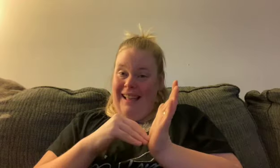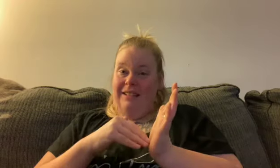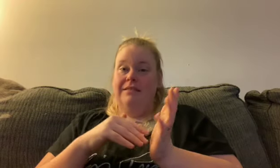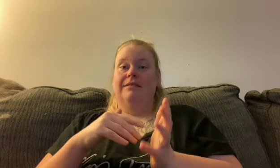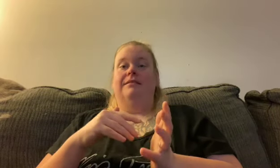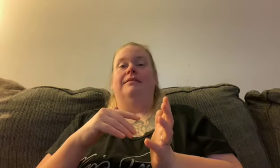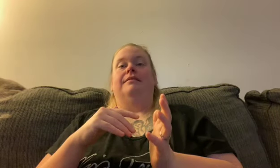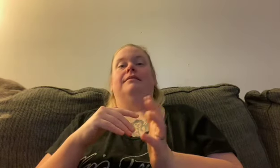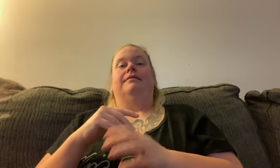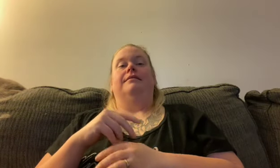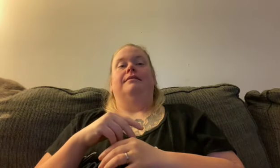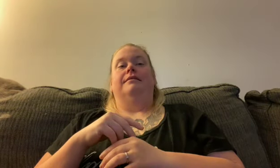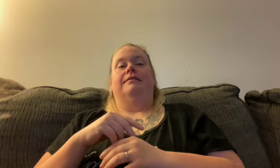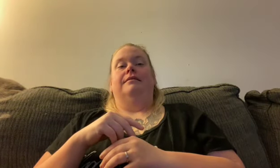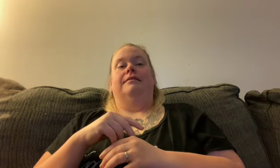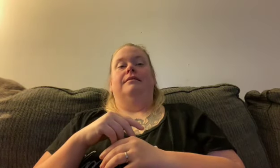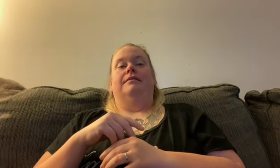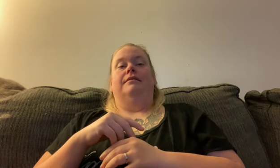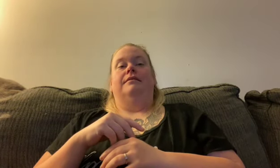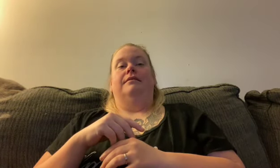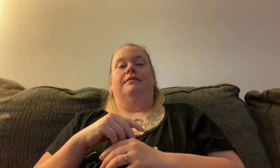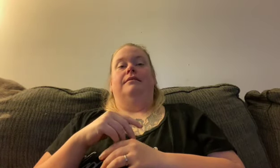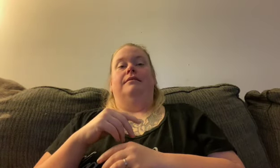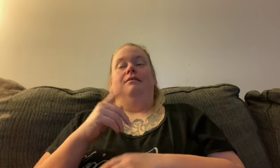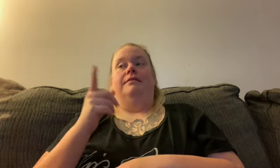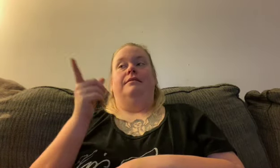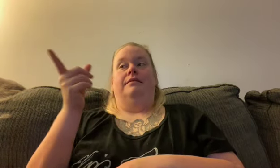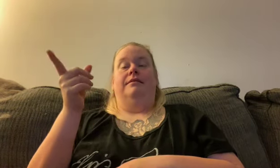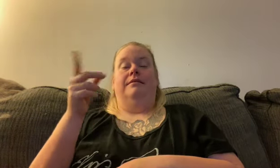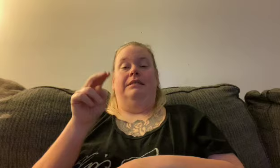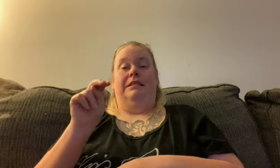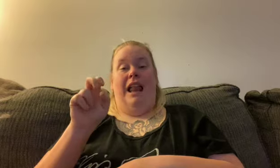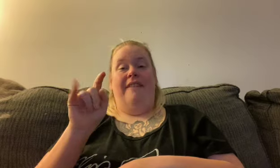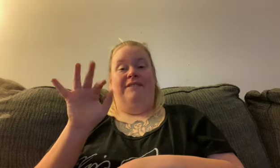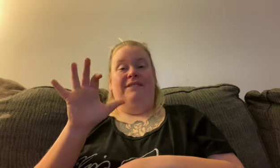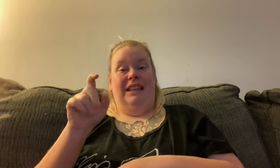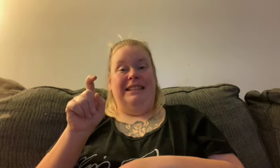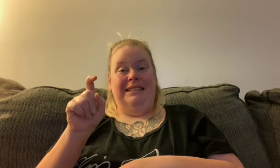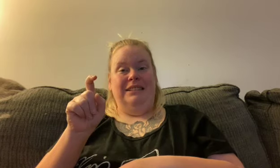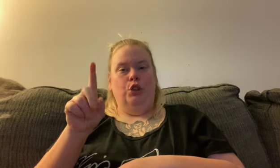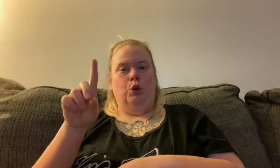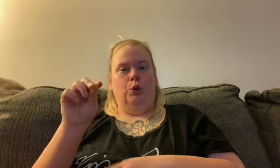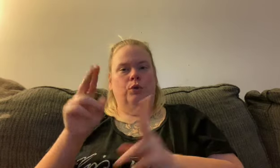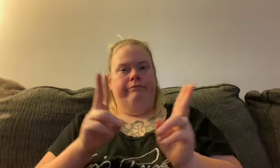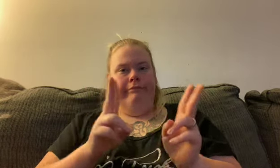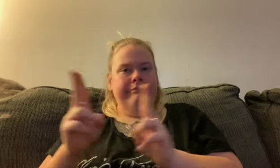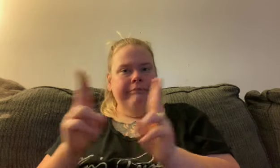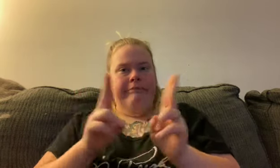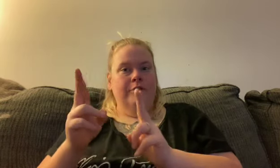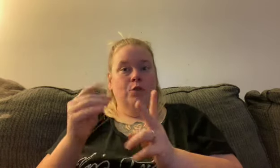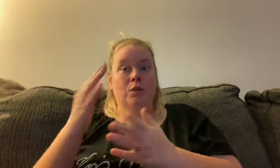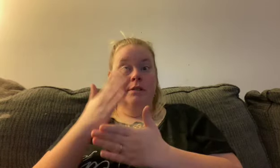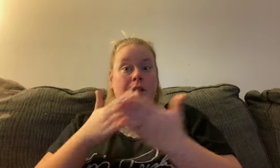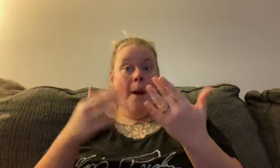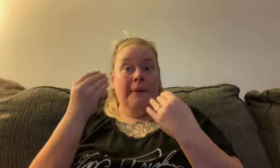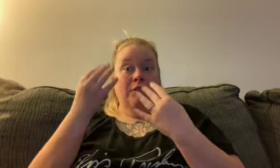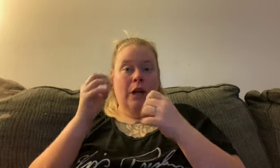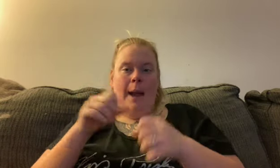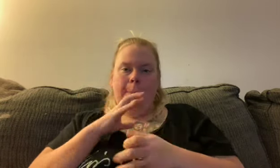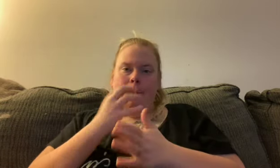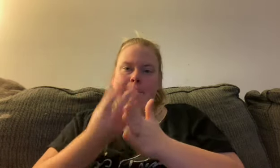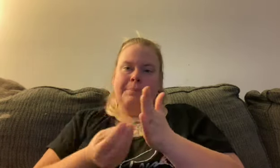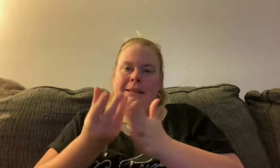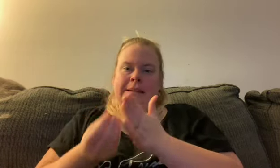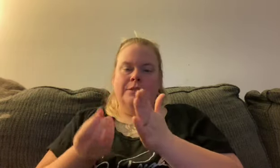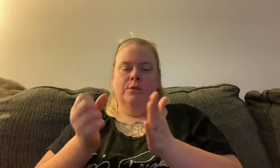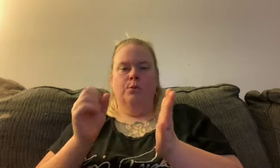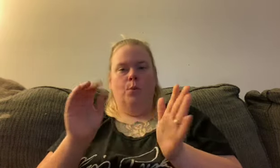Netflix edited the show so the information could be missing.